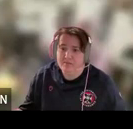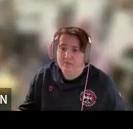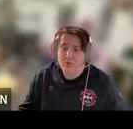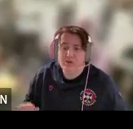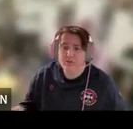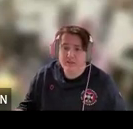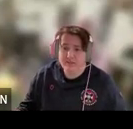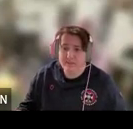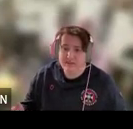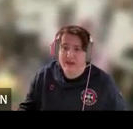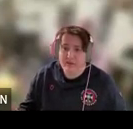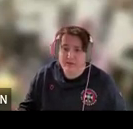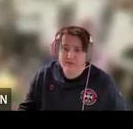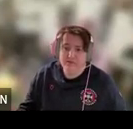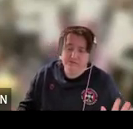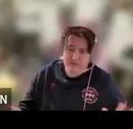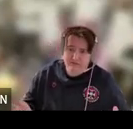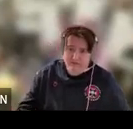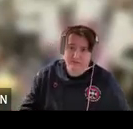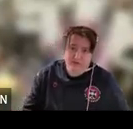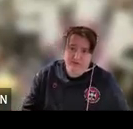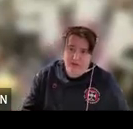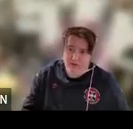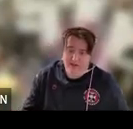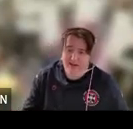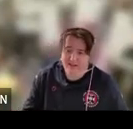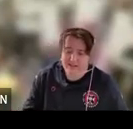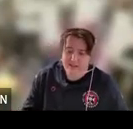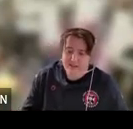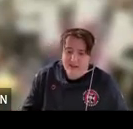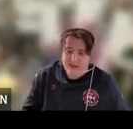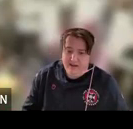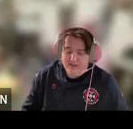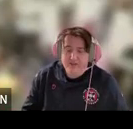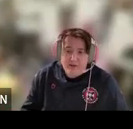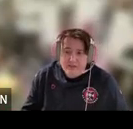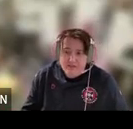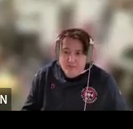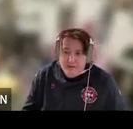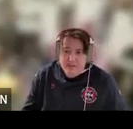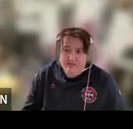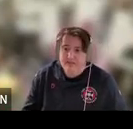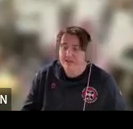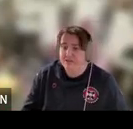when you believe something has happened to you that is a breach of the Equality Act. And I described my situation,